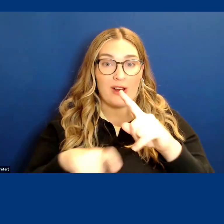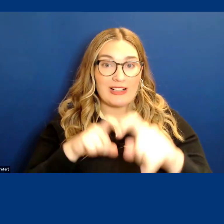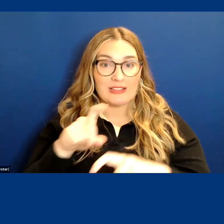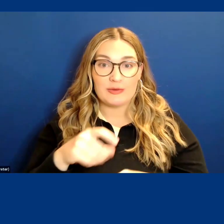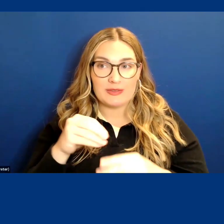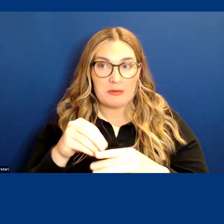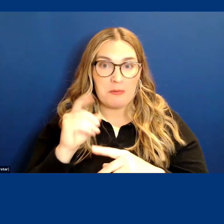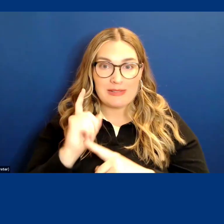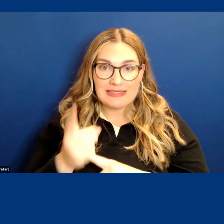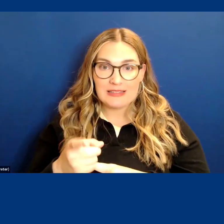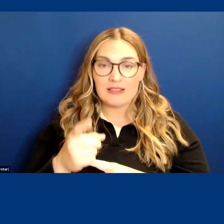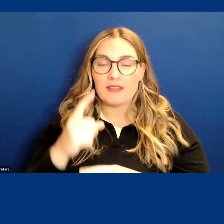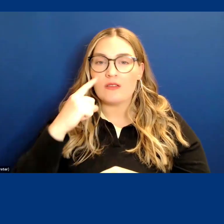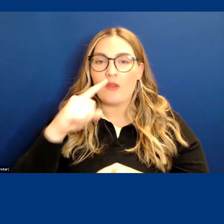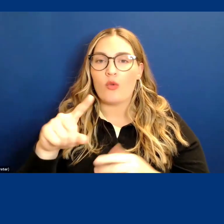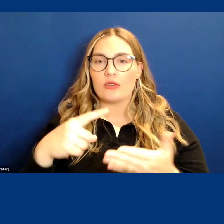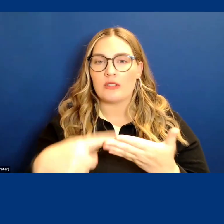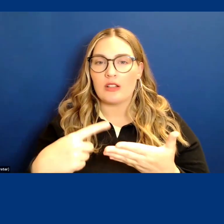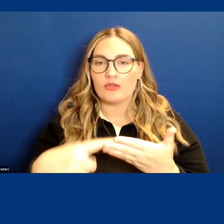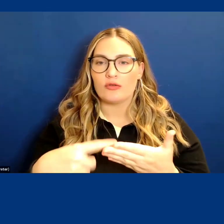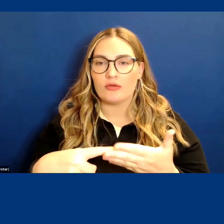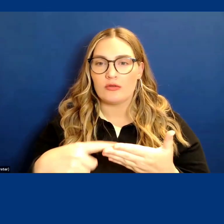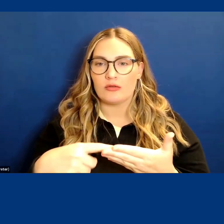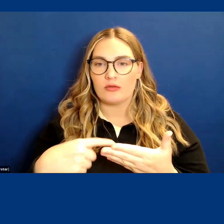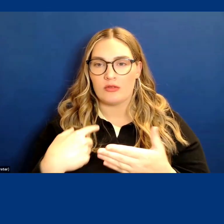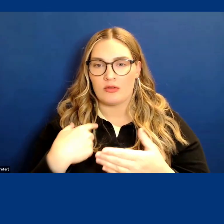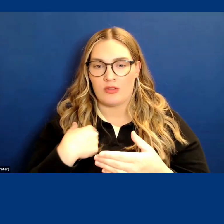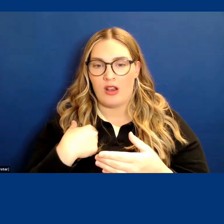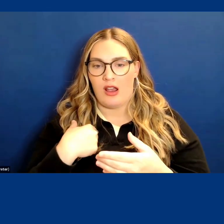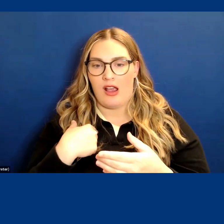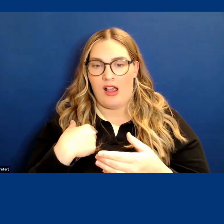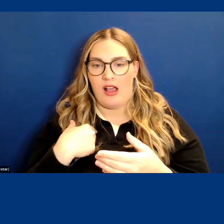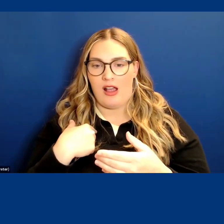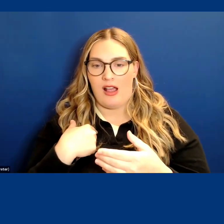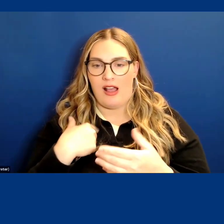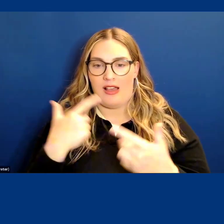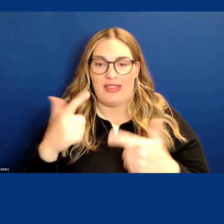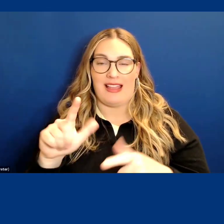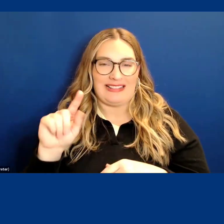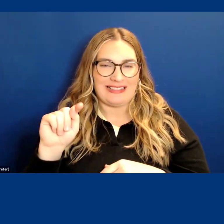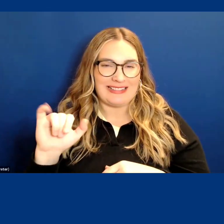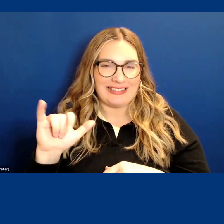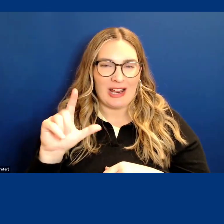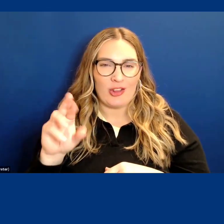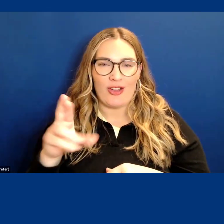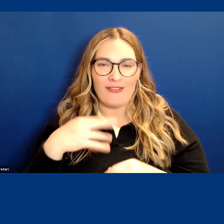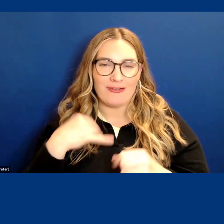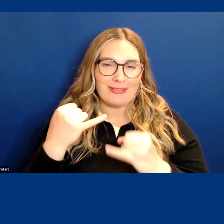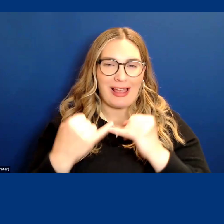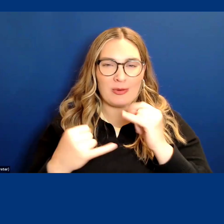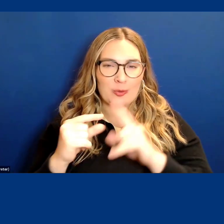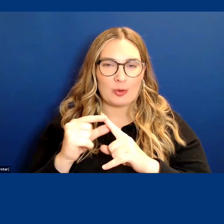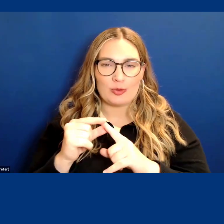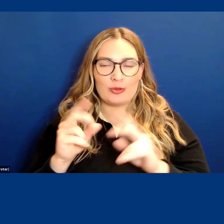minute but for the discussion I'd like to let Taylor have the last word and um question I want to ask